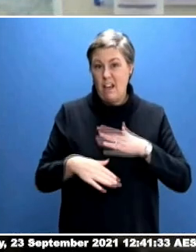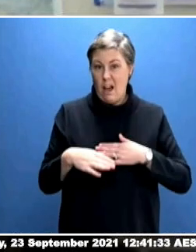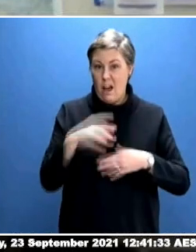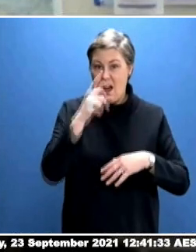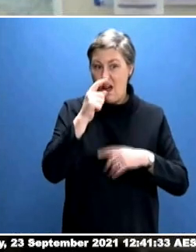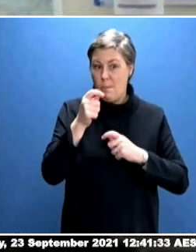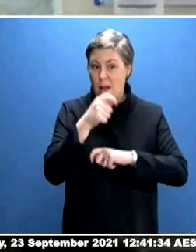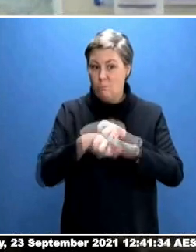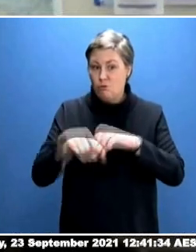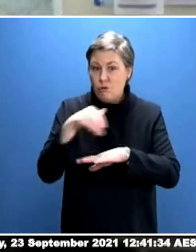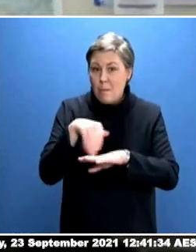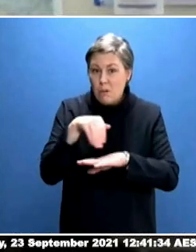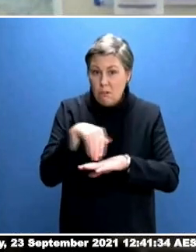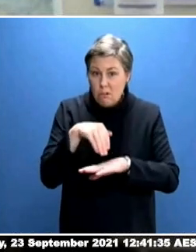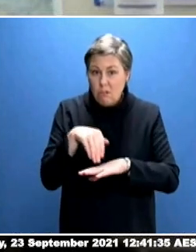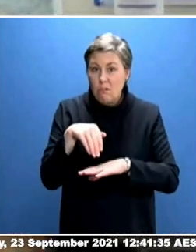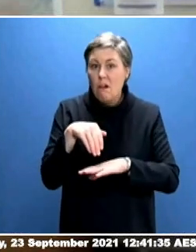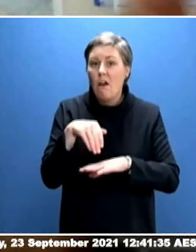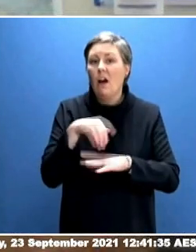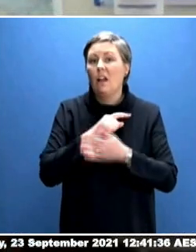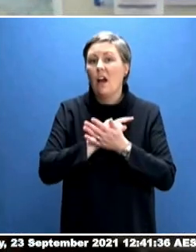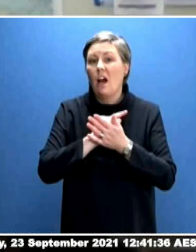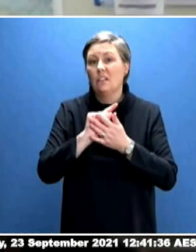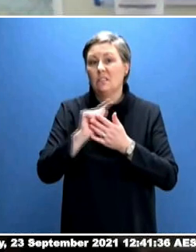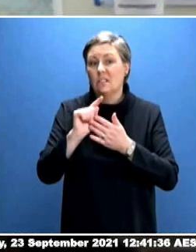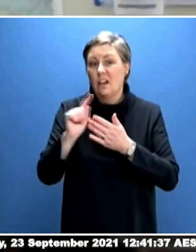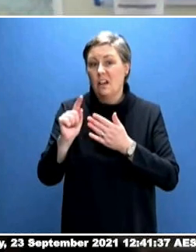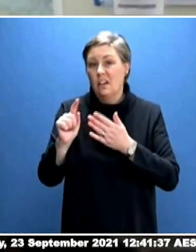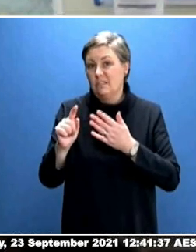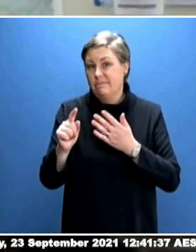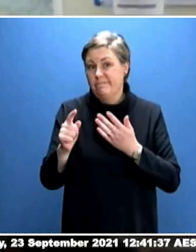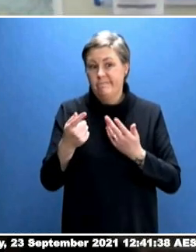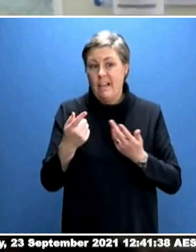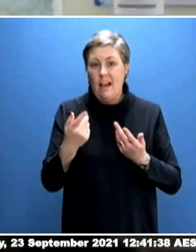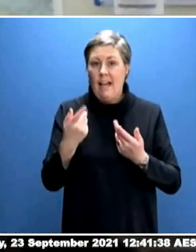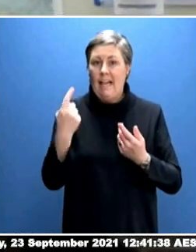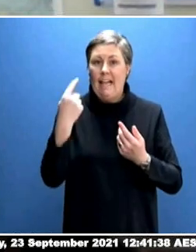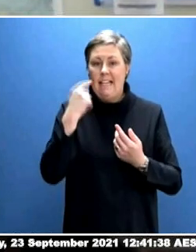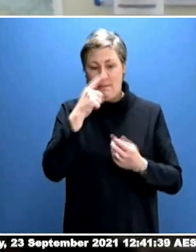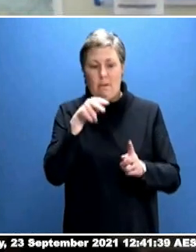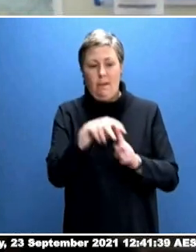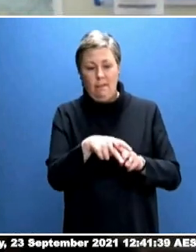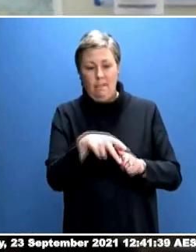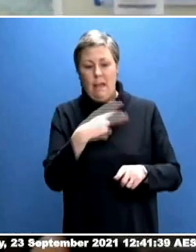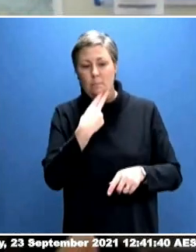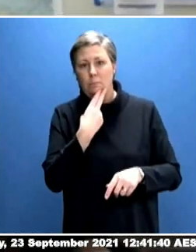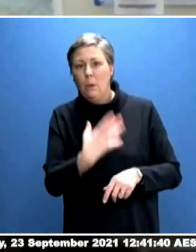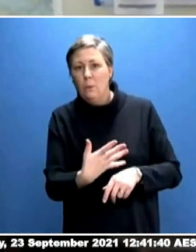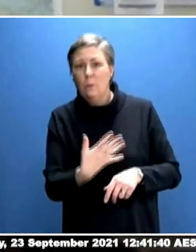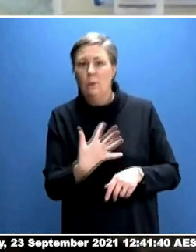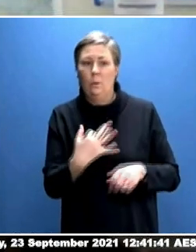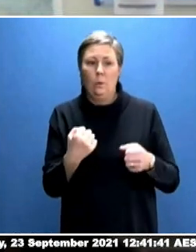includes putting themselves at risk of exploitation or substance abuse.